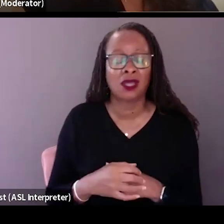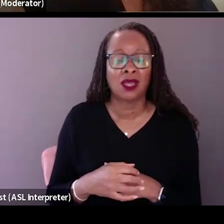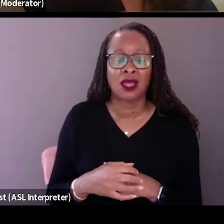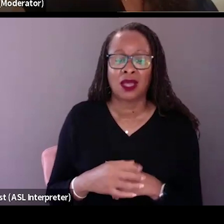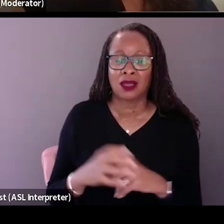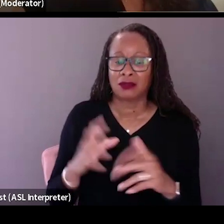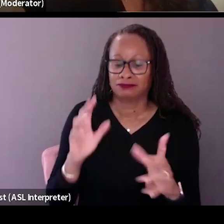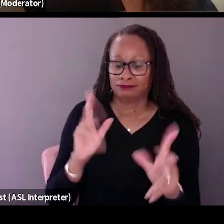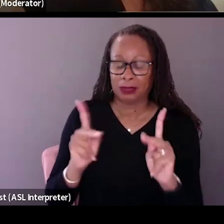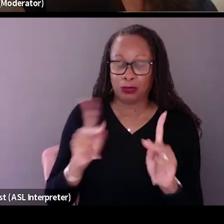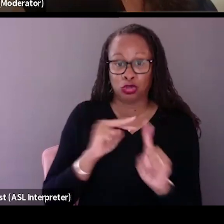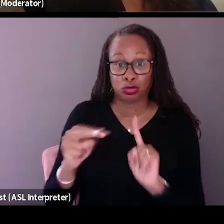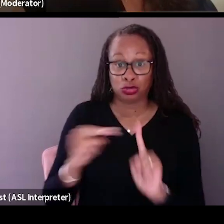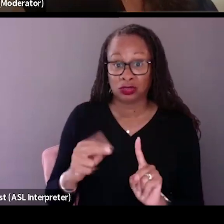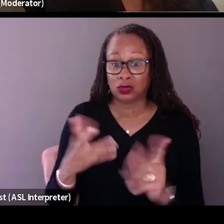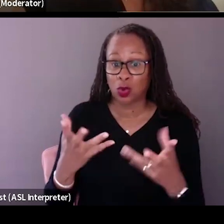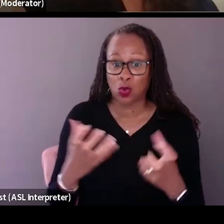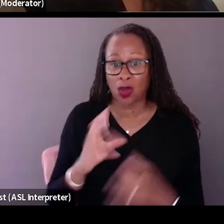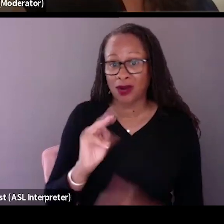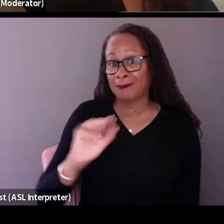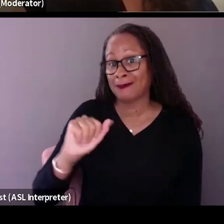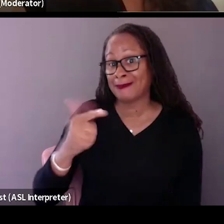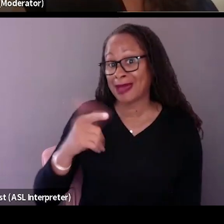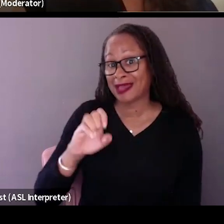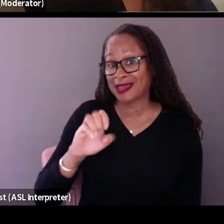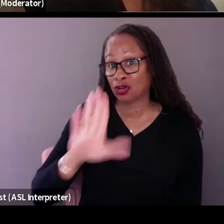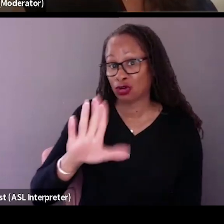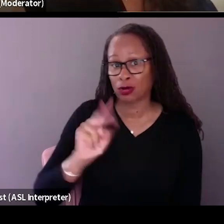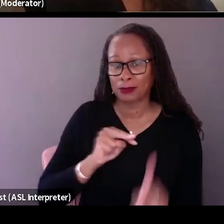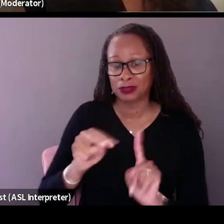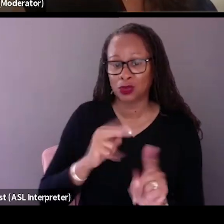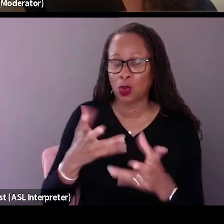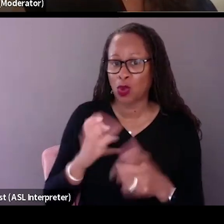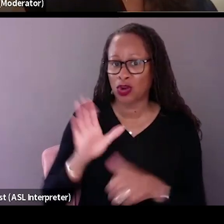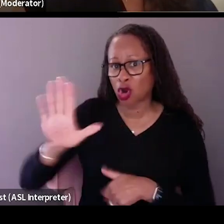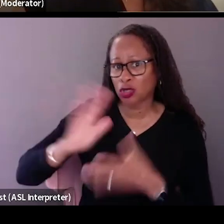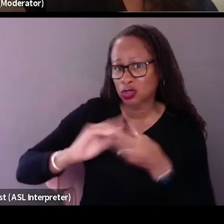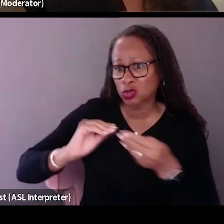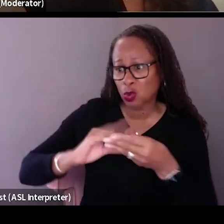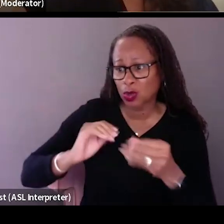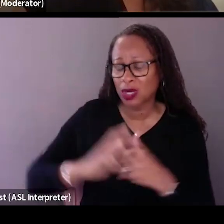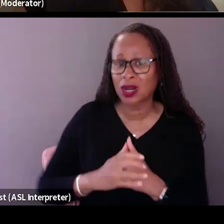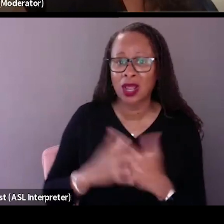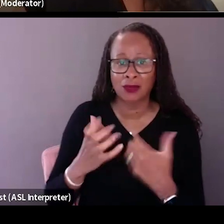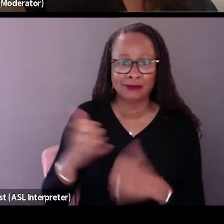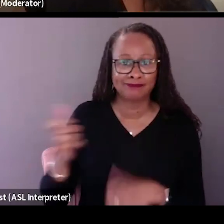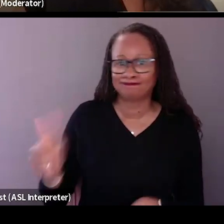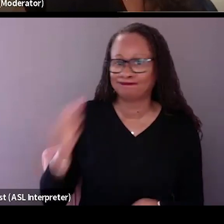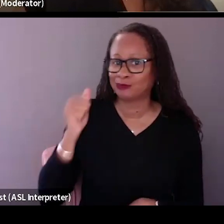You know, we wanted Maggie's perspective, her side. They wouldn't talk and understandably.